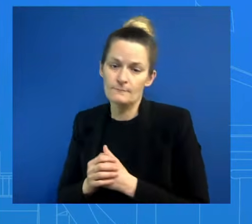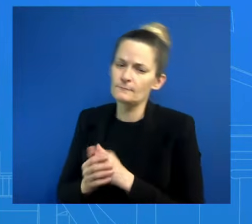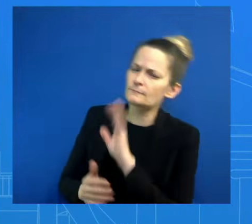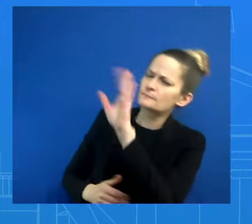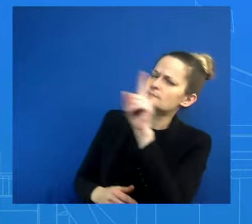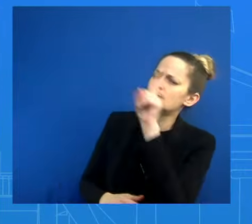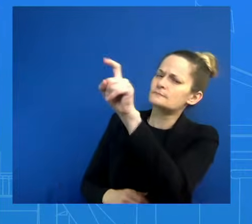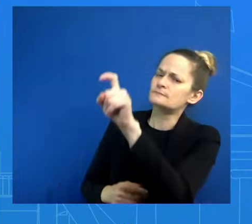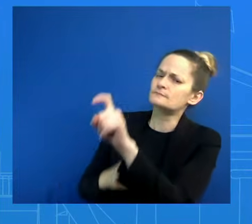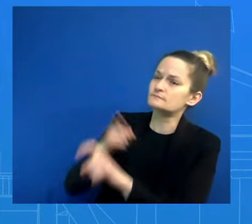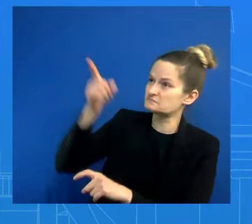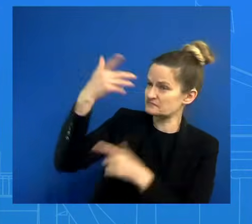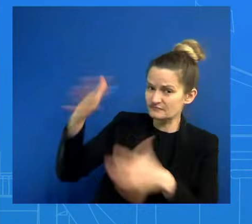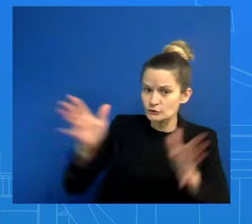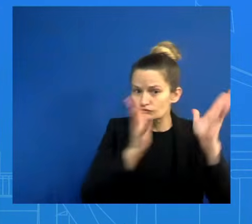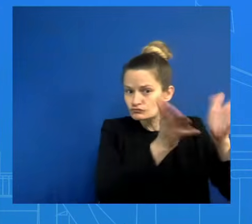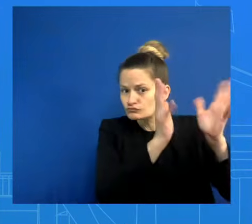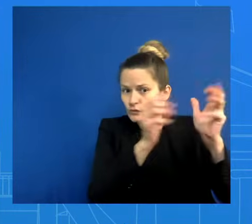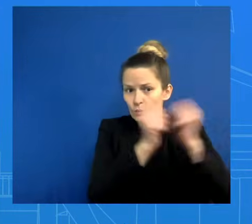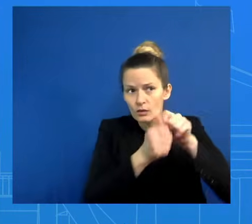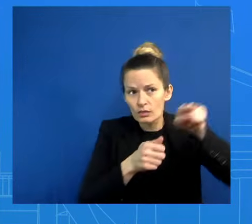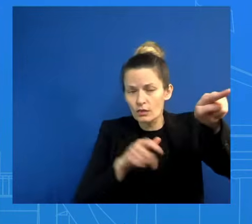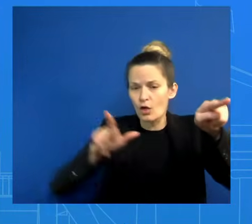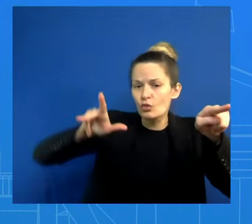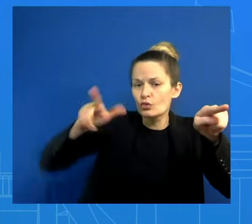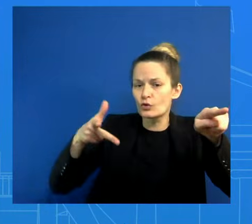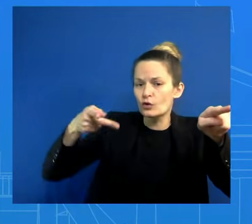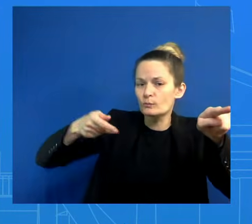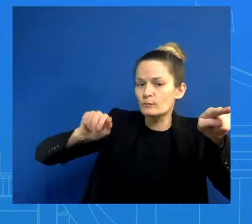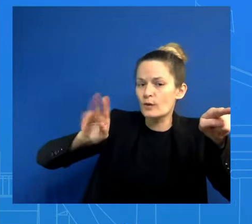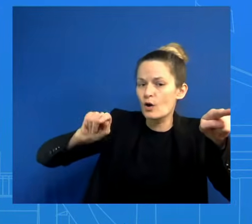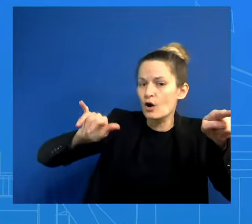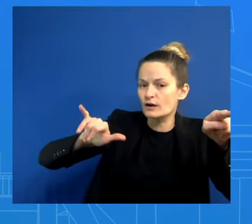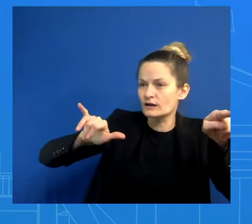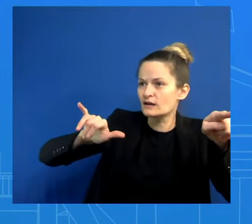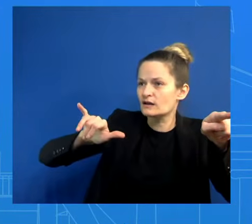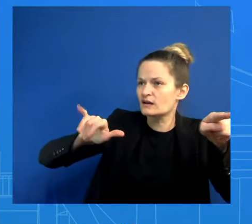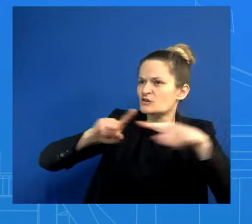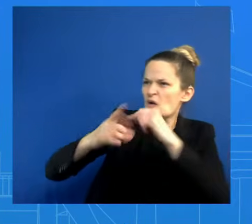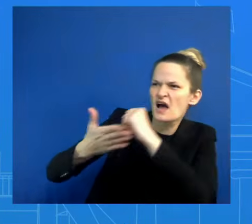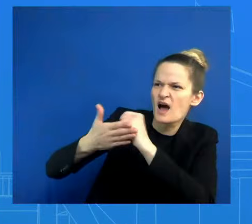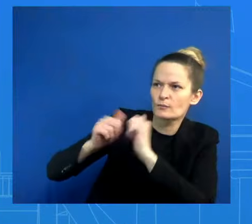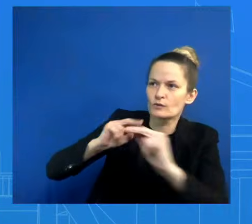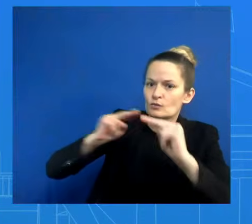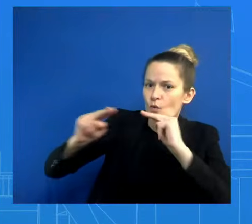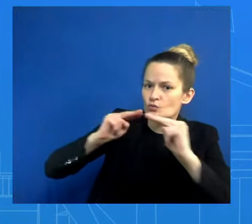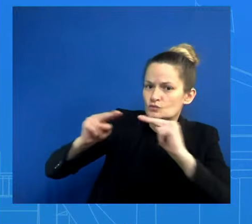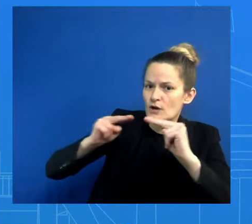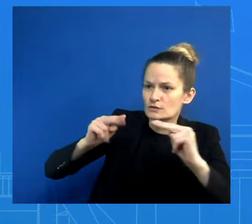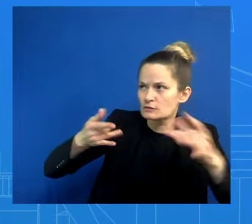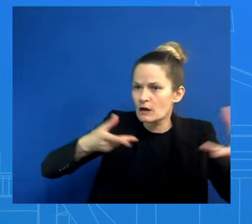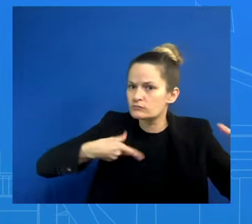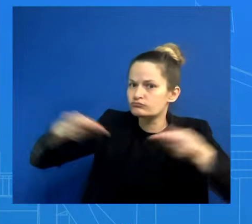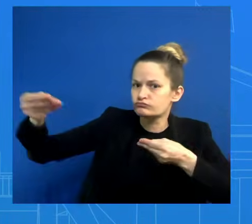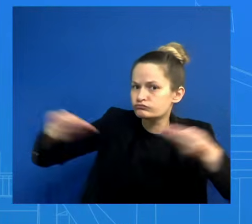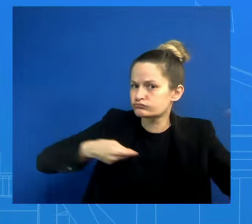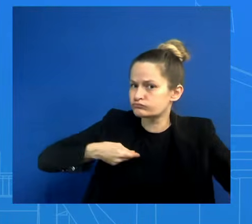when they were negotiating the prisoner swap? Ms. Jean-Pierre: I'm just not going to get into specifics on any of the negotiations.